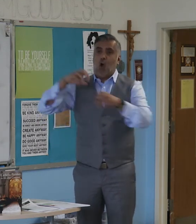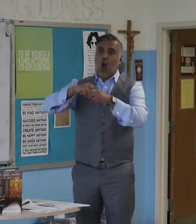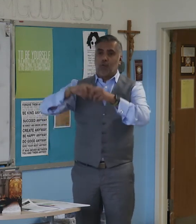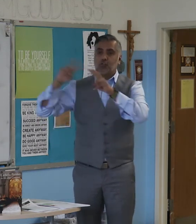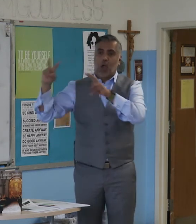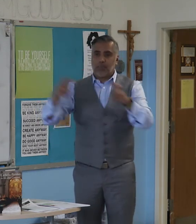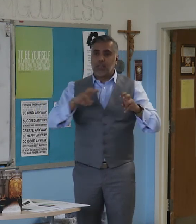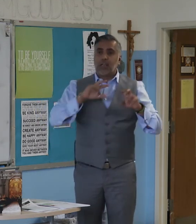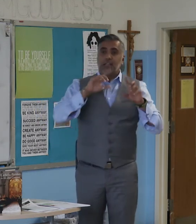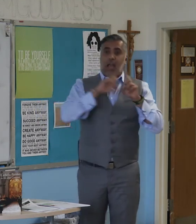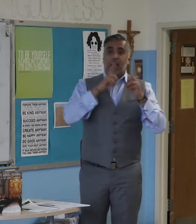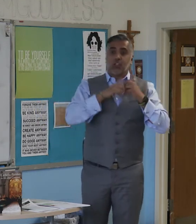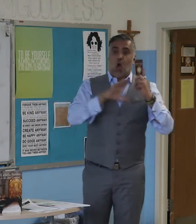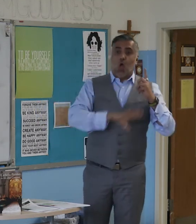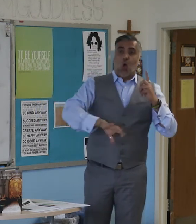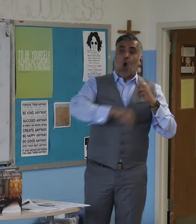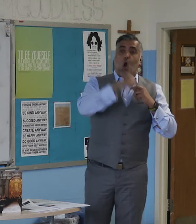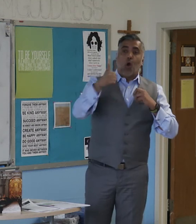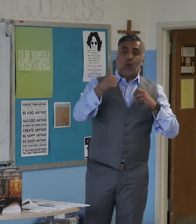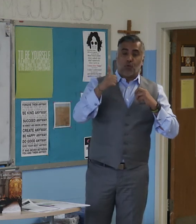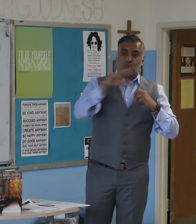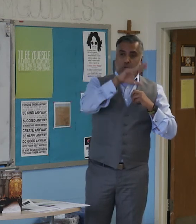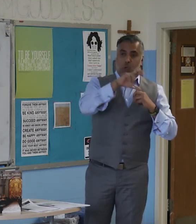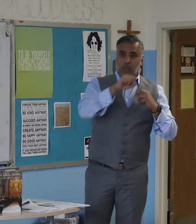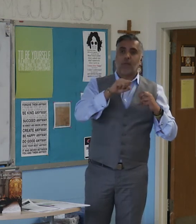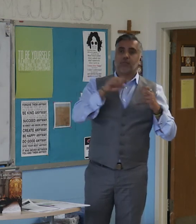by diocese throughout the country, so it's a great gift that, from the